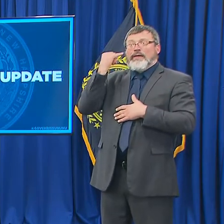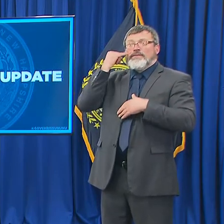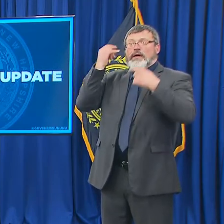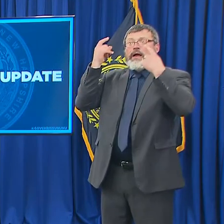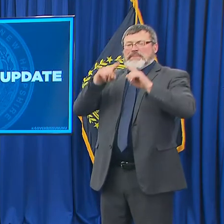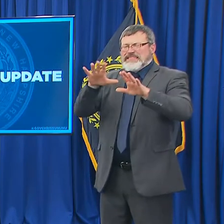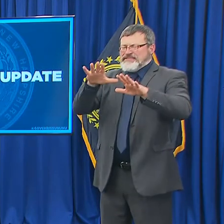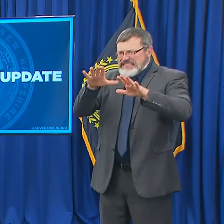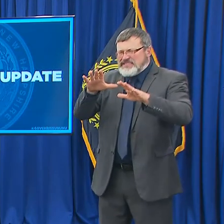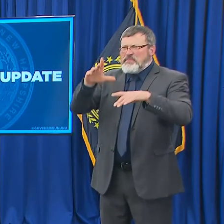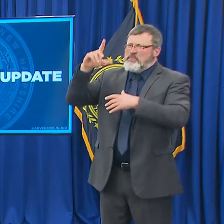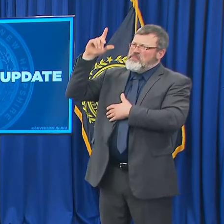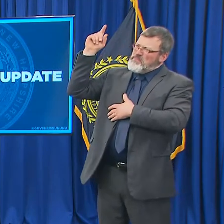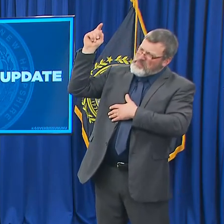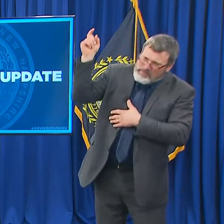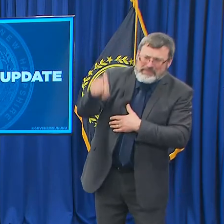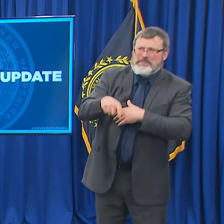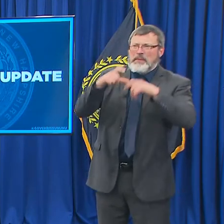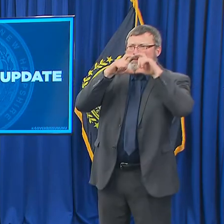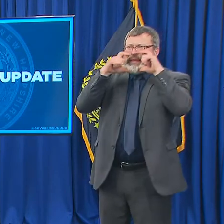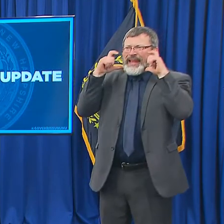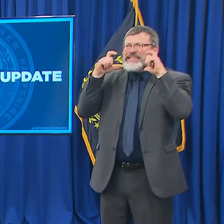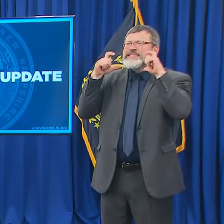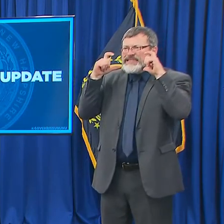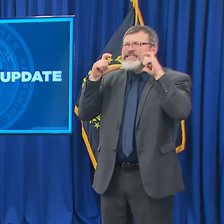and studly home, which is an assisted living in Rochester